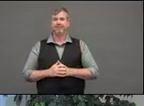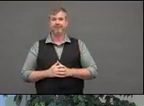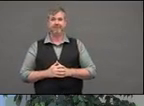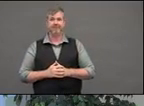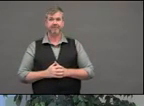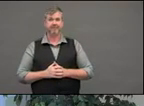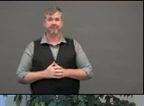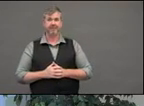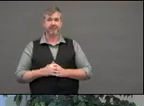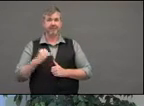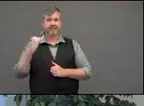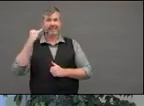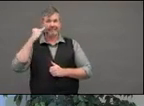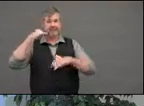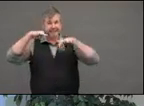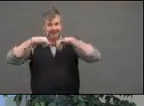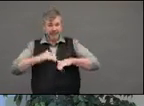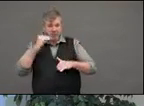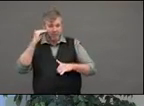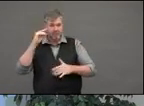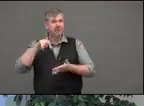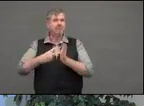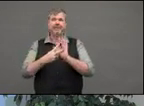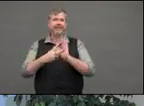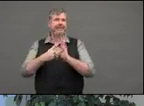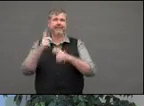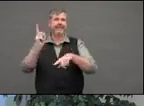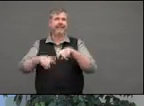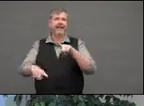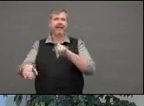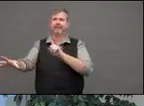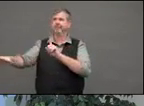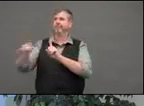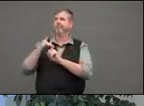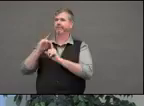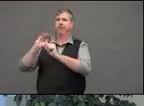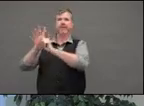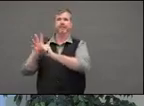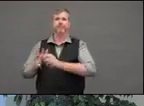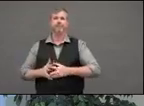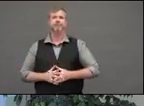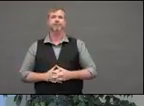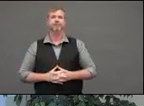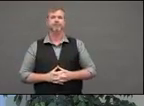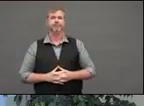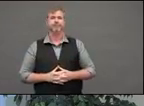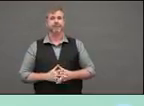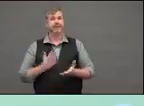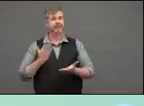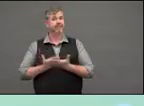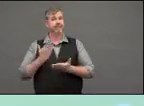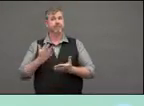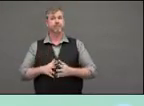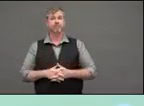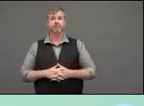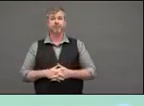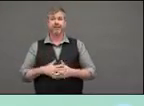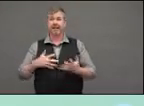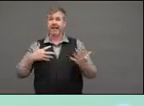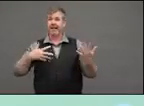social distancing we we know for a fact you know if you social distance your exposure level decreases your face